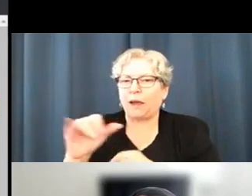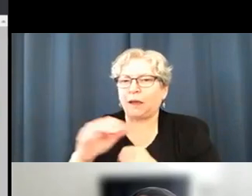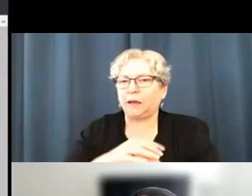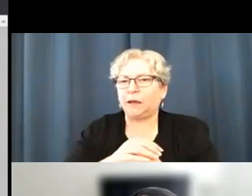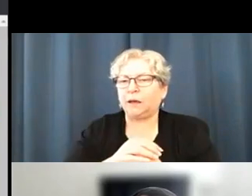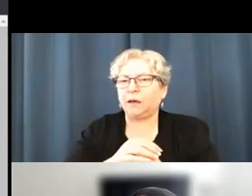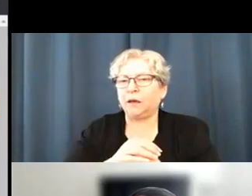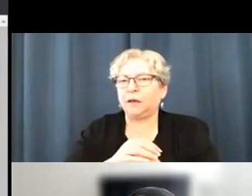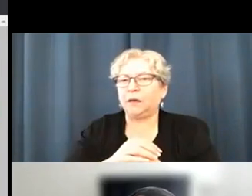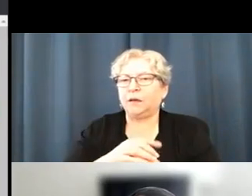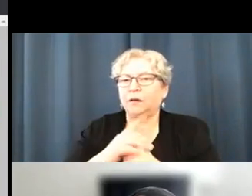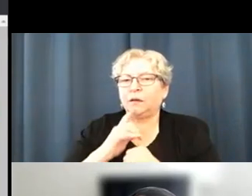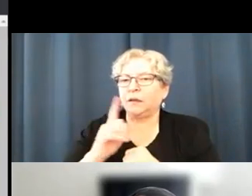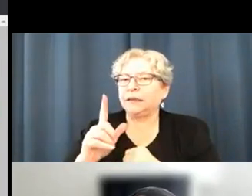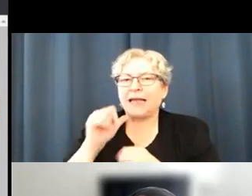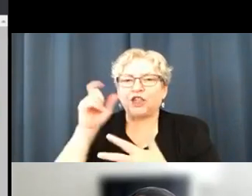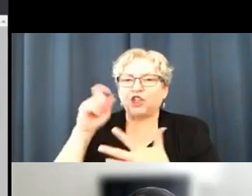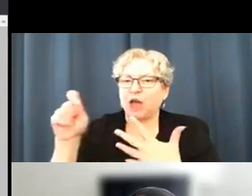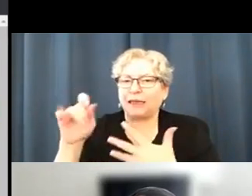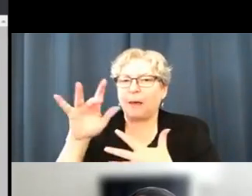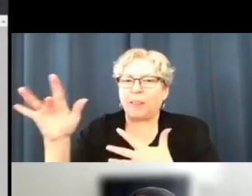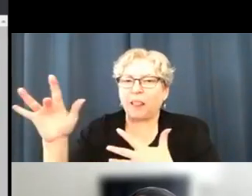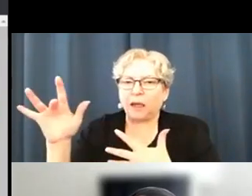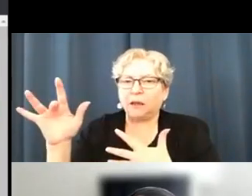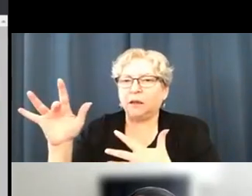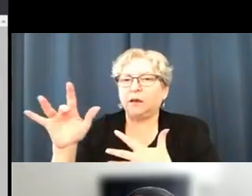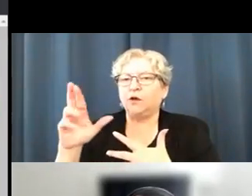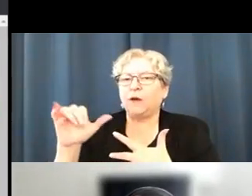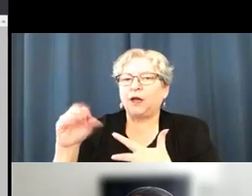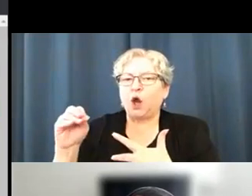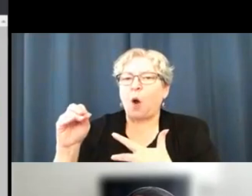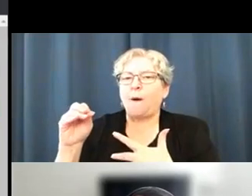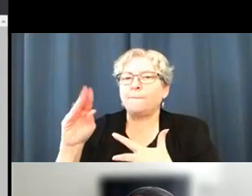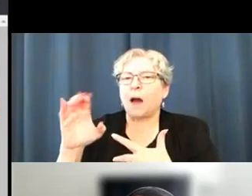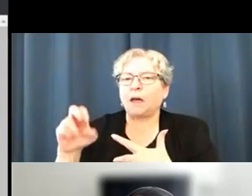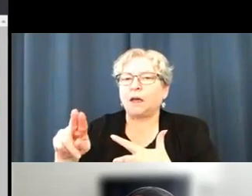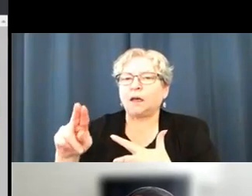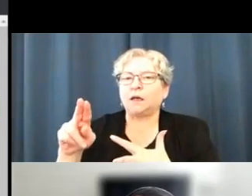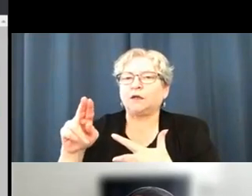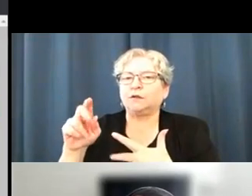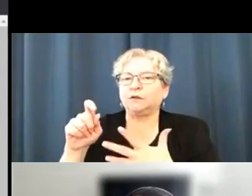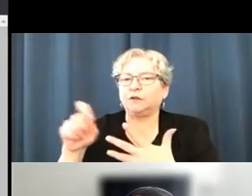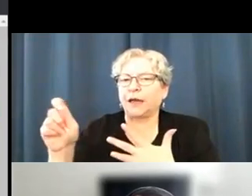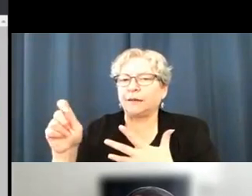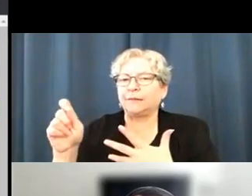radio button not checked, blank. Radio button not checked, blank. So, instead of getting the name